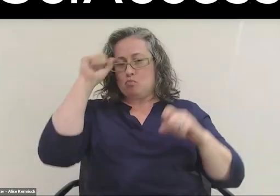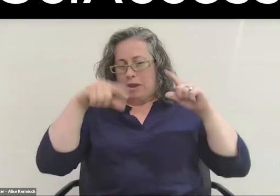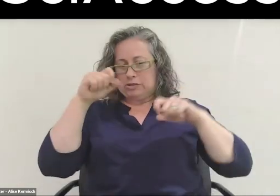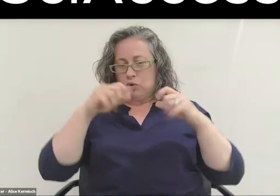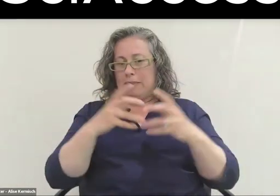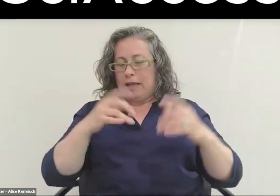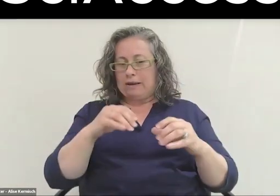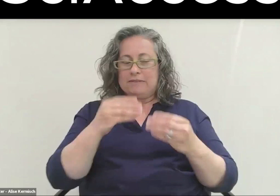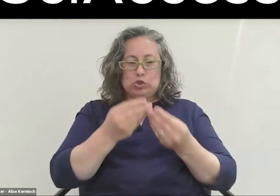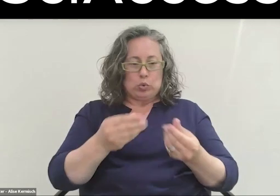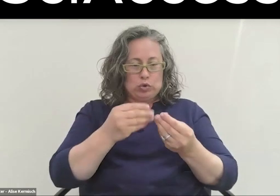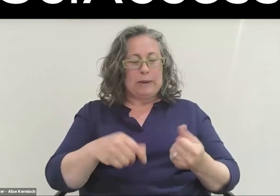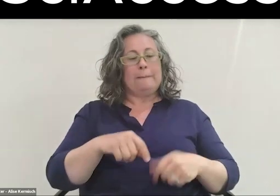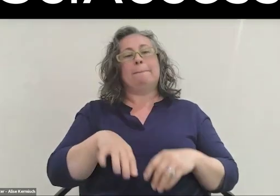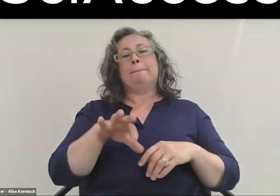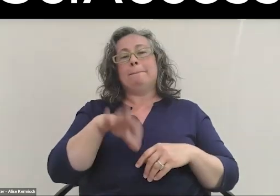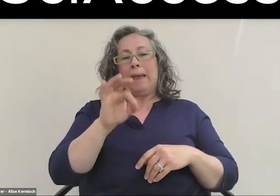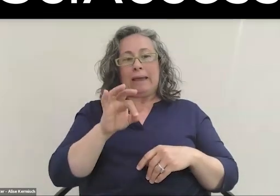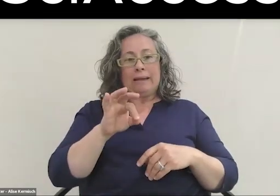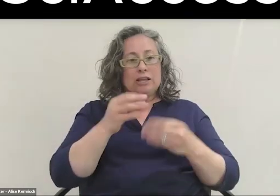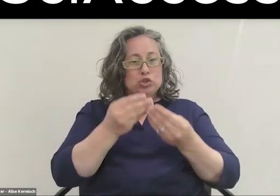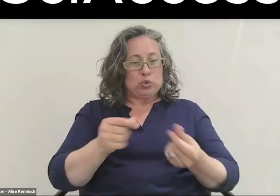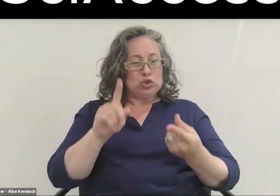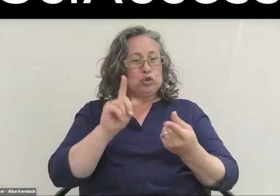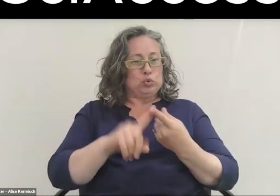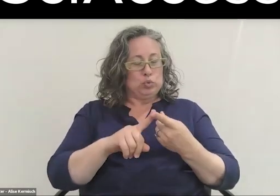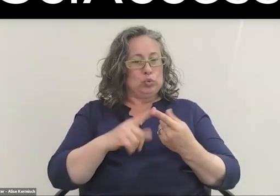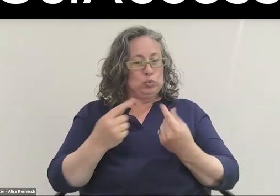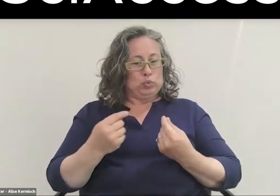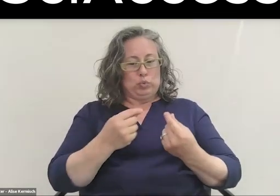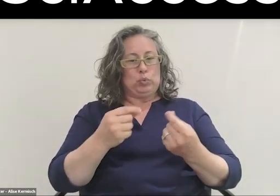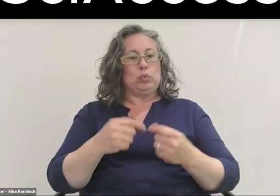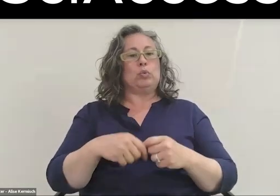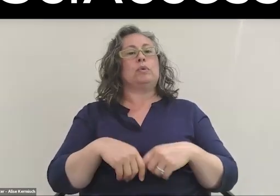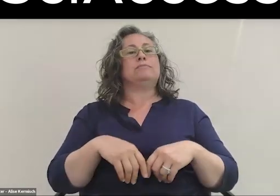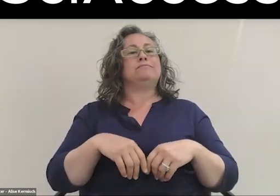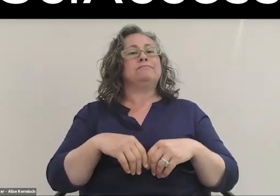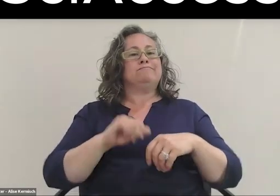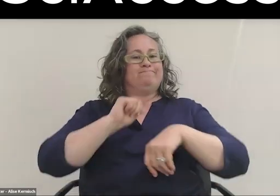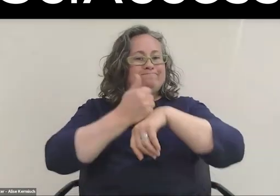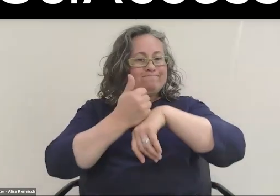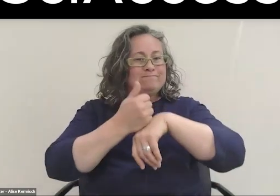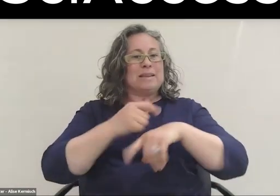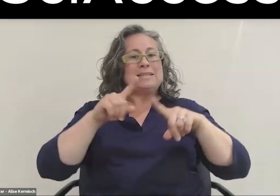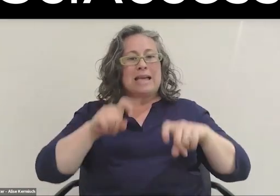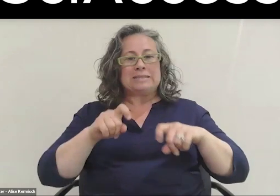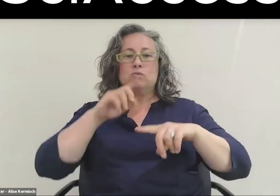picking a solution to pursue, designing, fabricating, testing, and reporting, all to benefit individuals